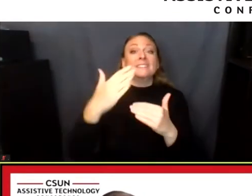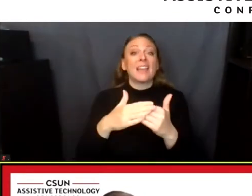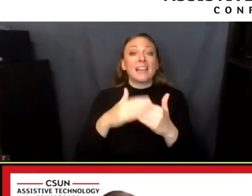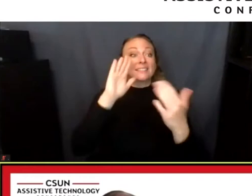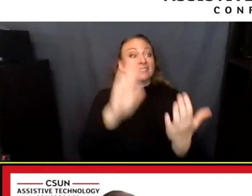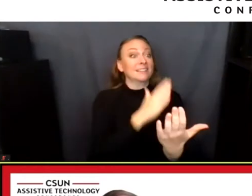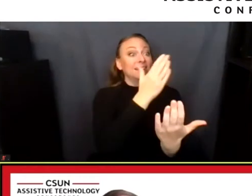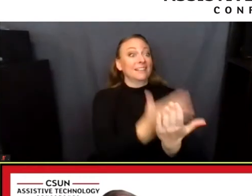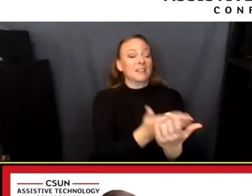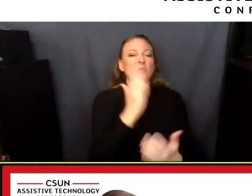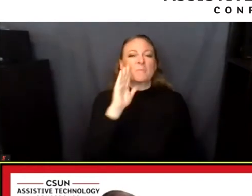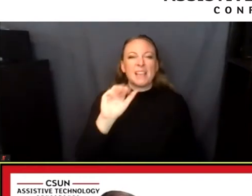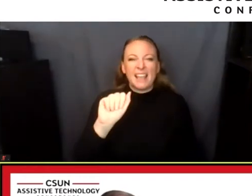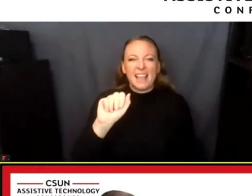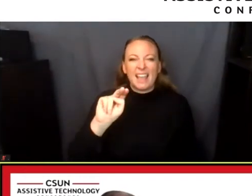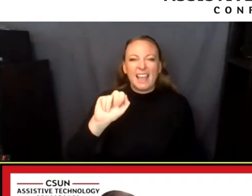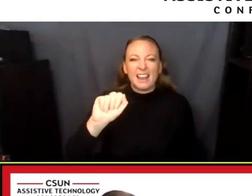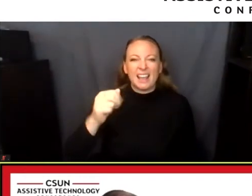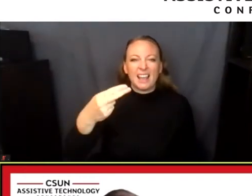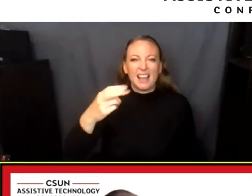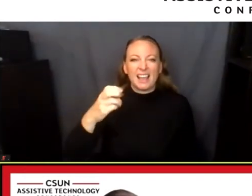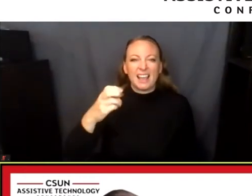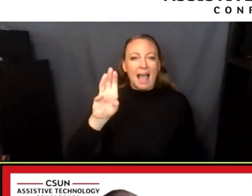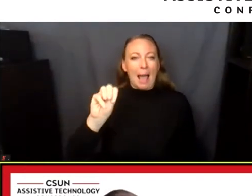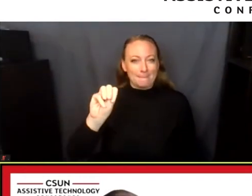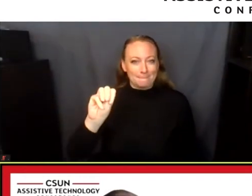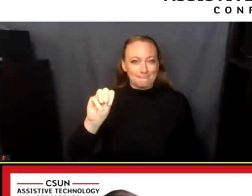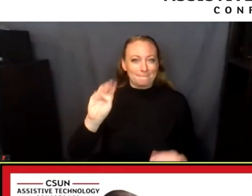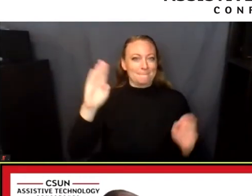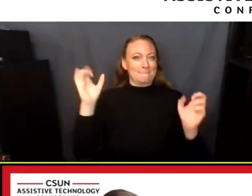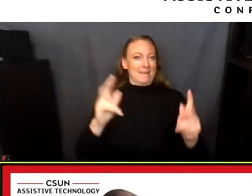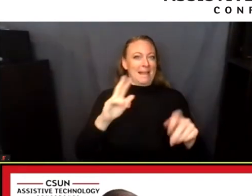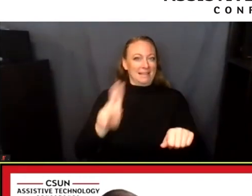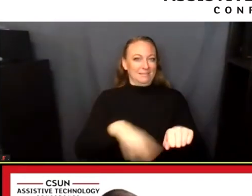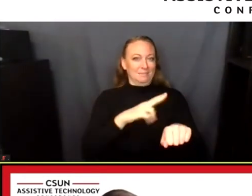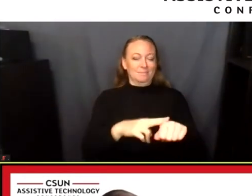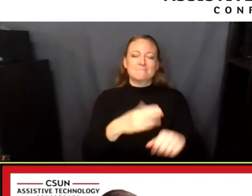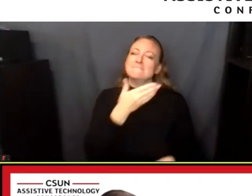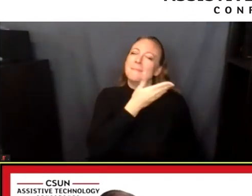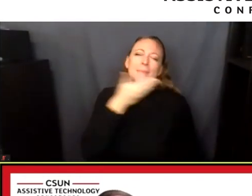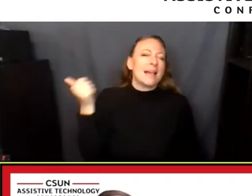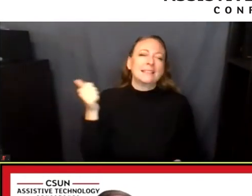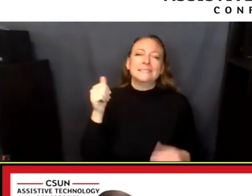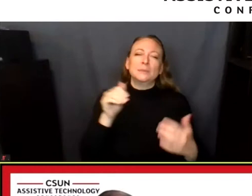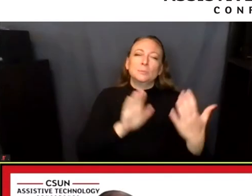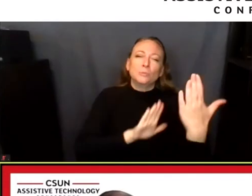There's just nothing like being in person and onsite. It's always our goal and number one priority